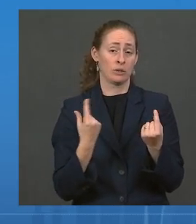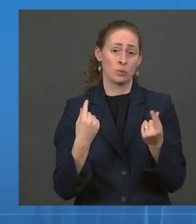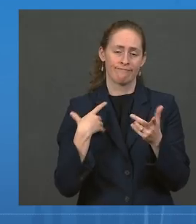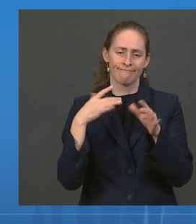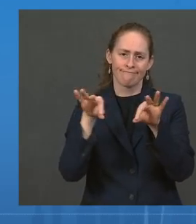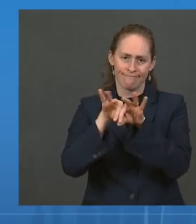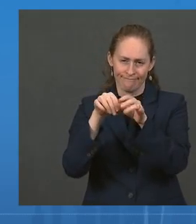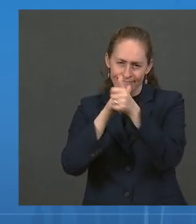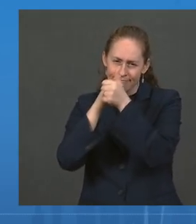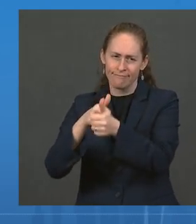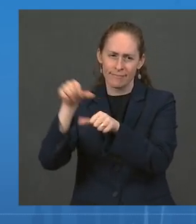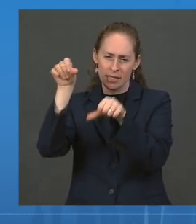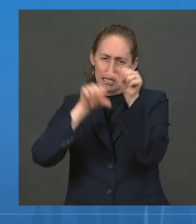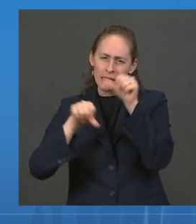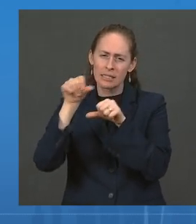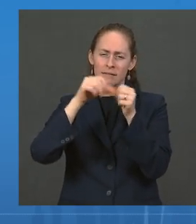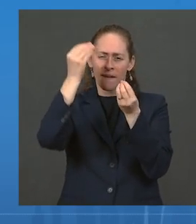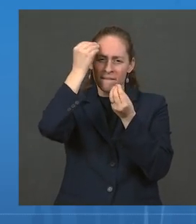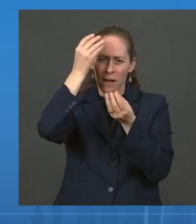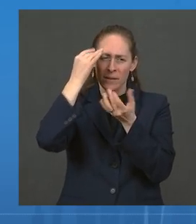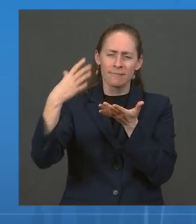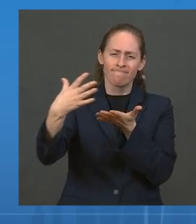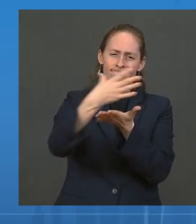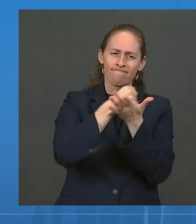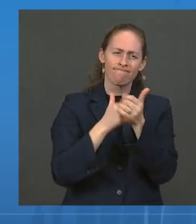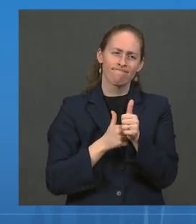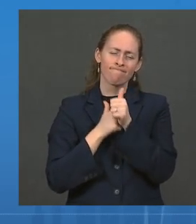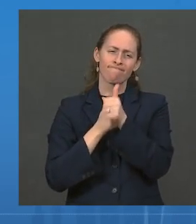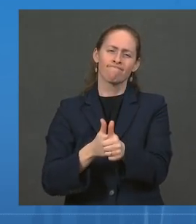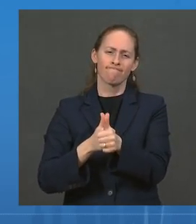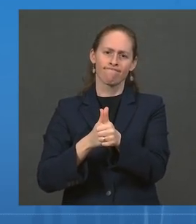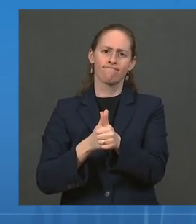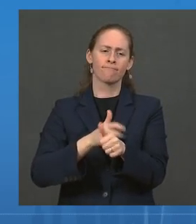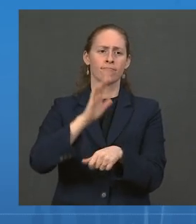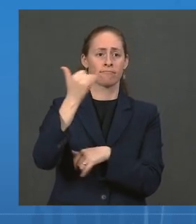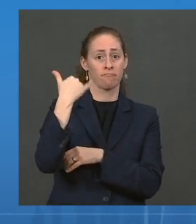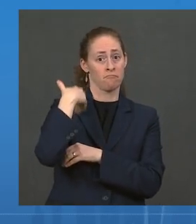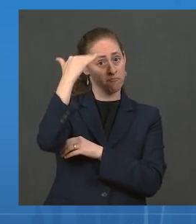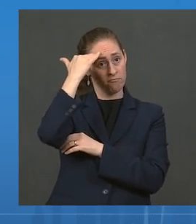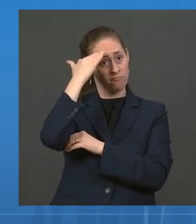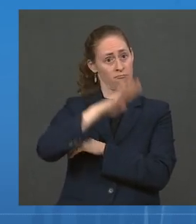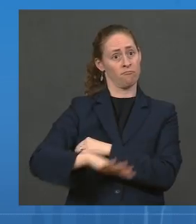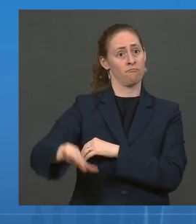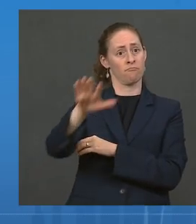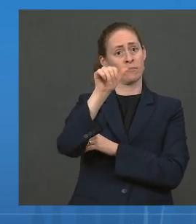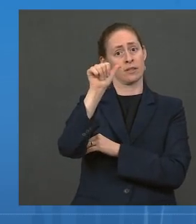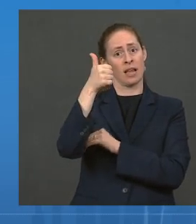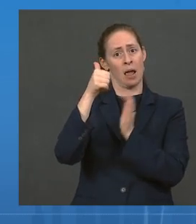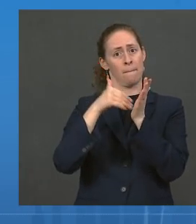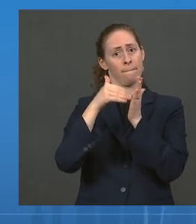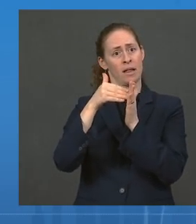We know now that tens of millions of Americans are eligible for boosters, and we are encouraging everyone who is eligible --